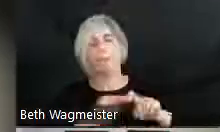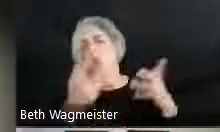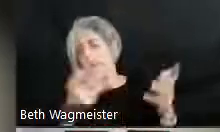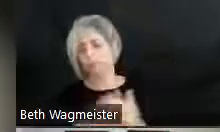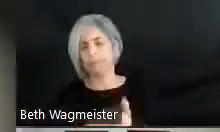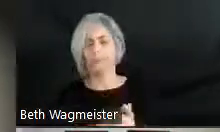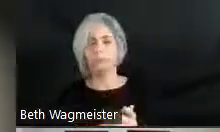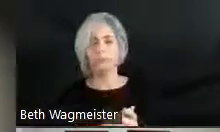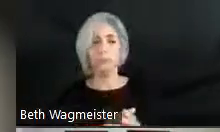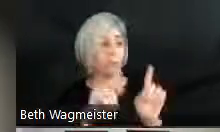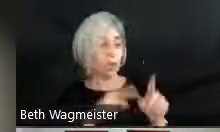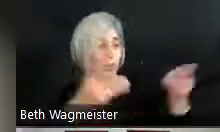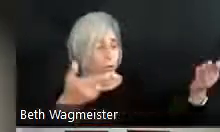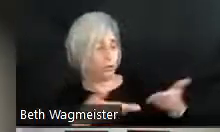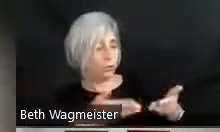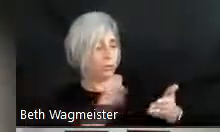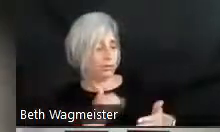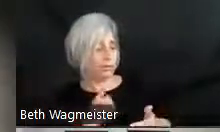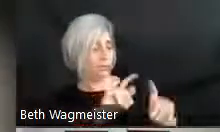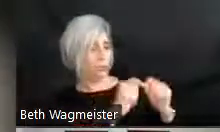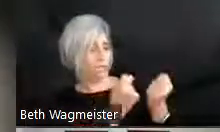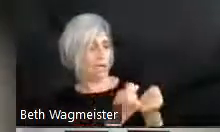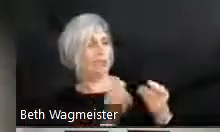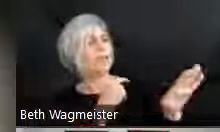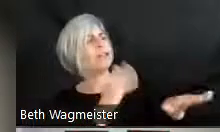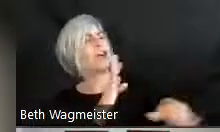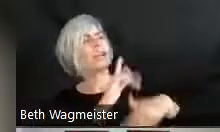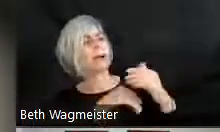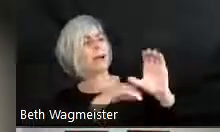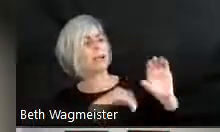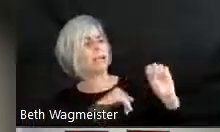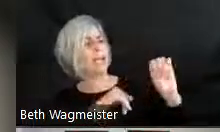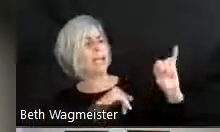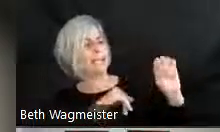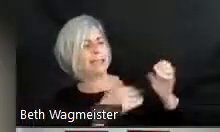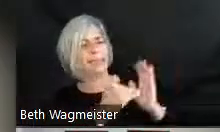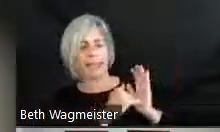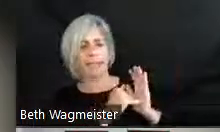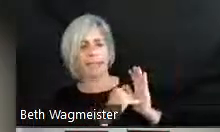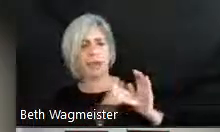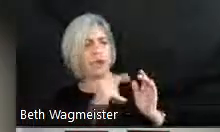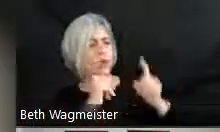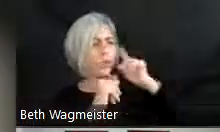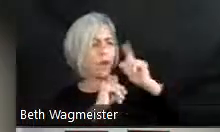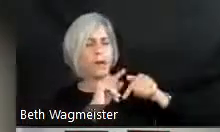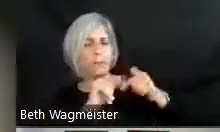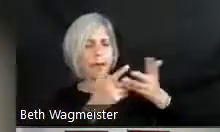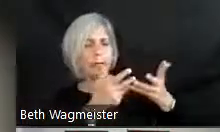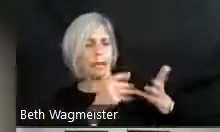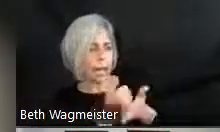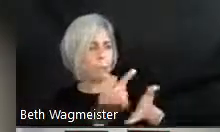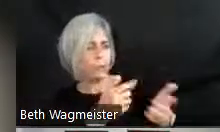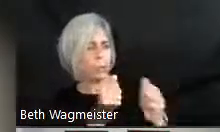ourselves to a team, let's talk about Cassie again. We say, hey, can I help you with accessibility?